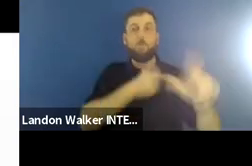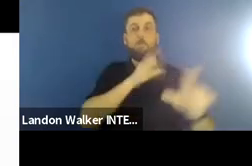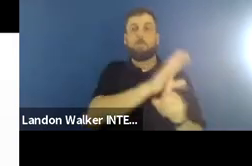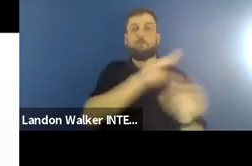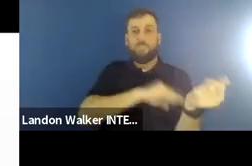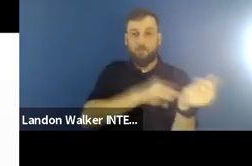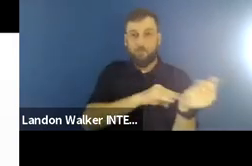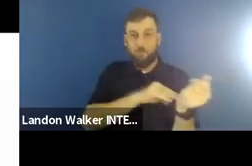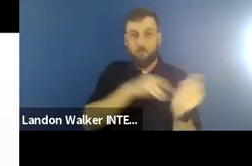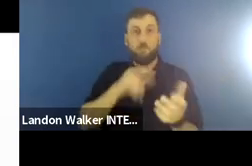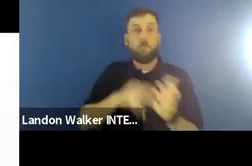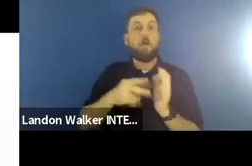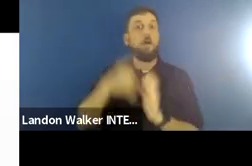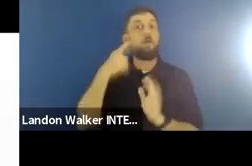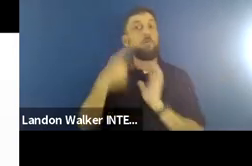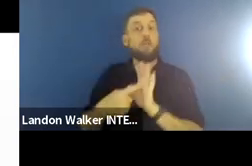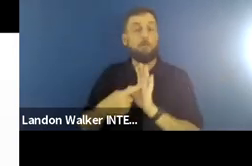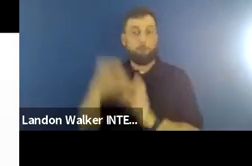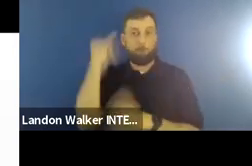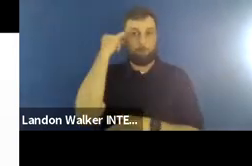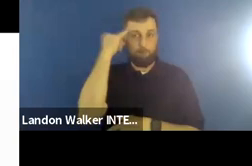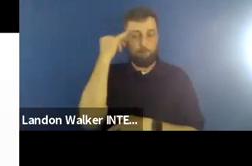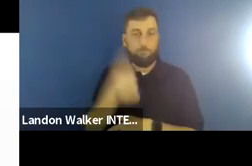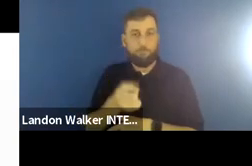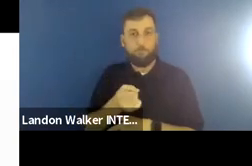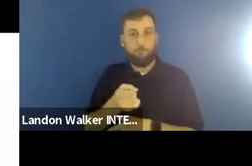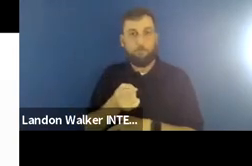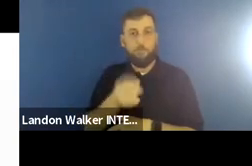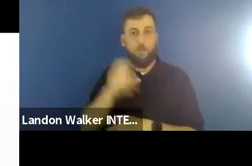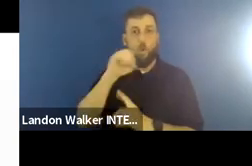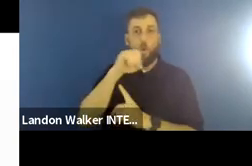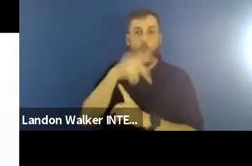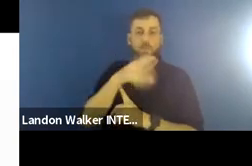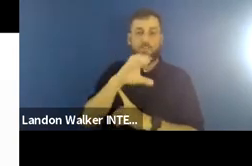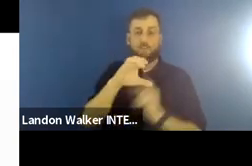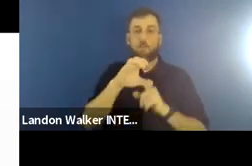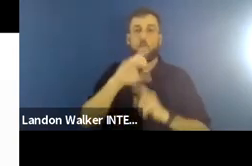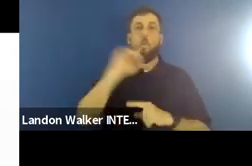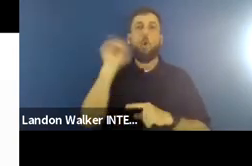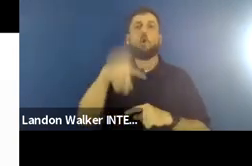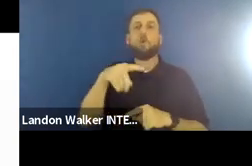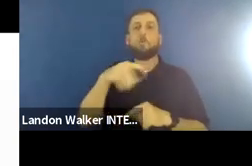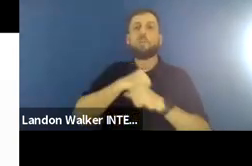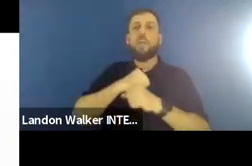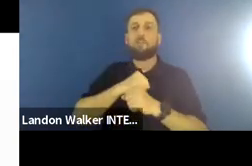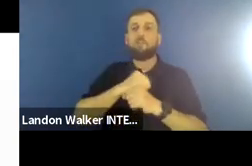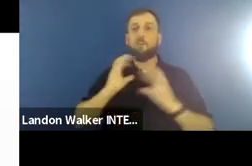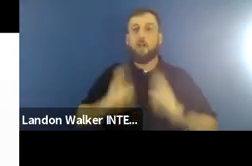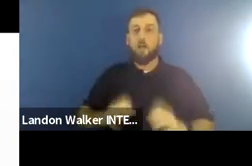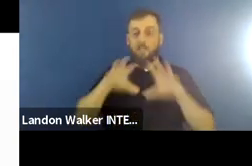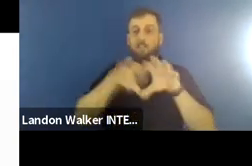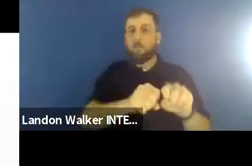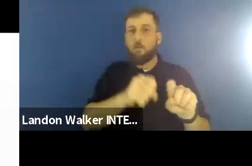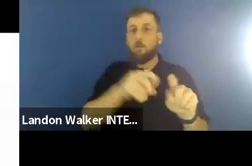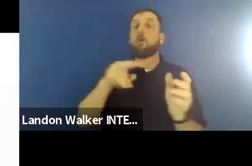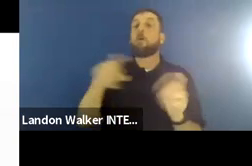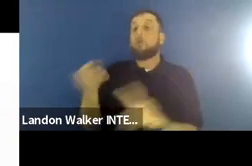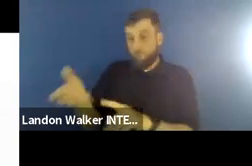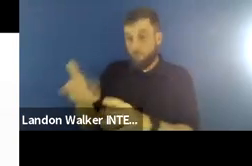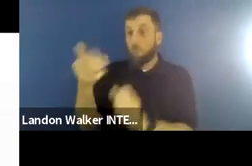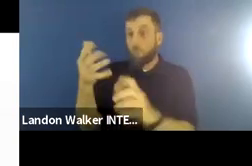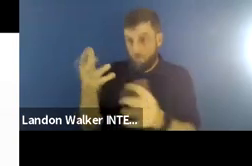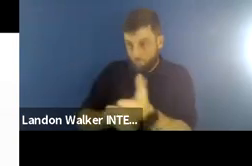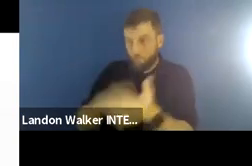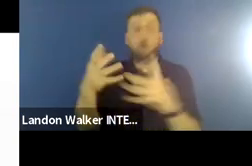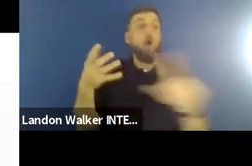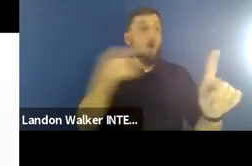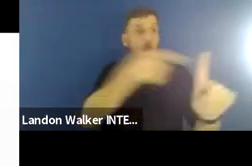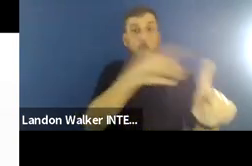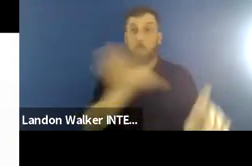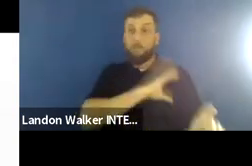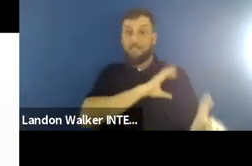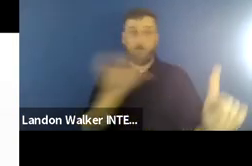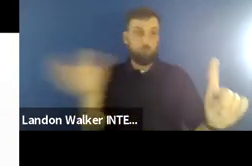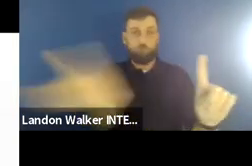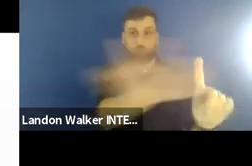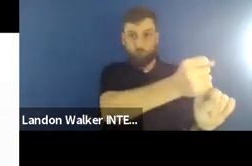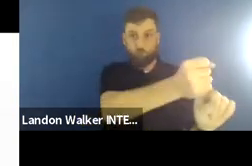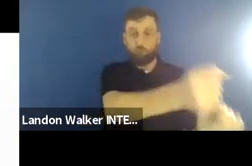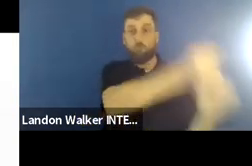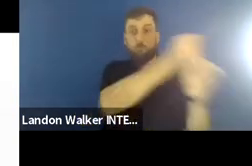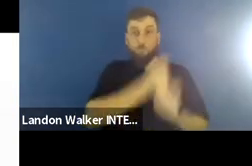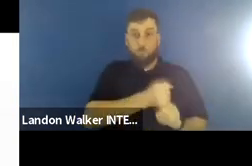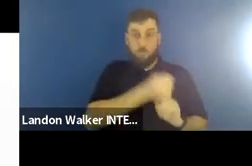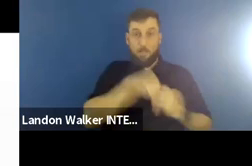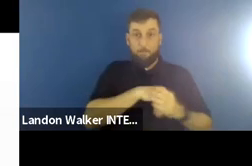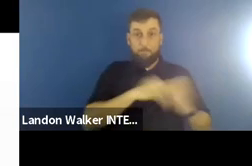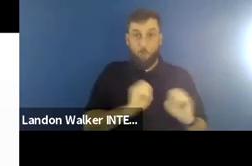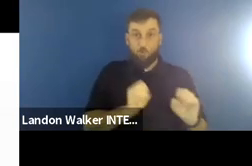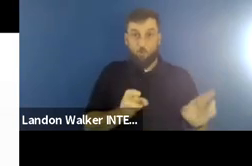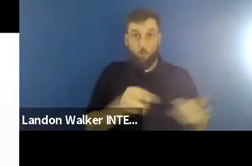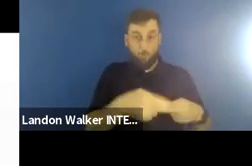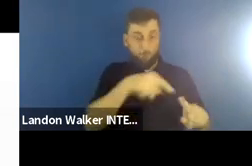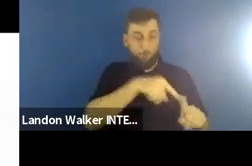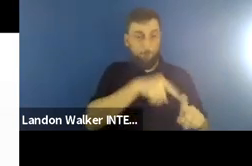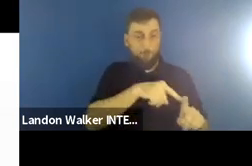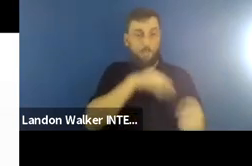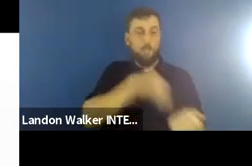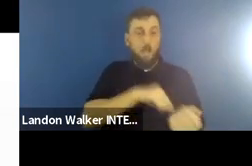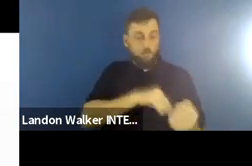So for example, if you were to take someone if you know someone was to do an old PC on your order protective custody. The law enforcement officer picks that person up, bring them to the emergency room, then the physician on on call or the physician emergency